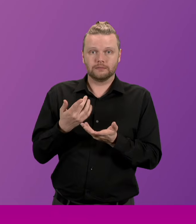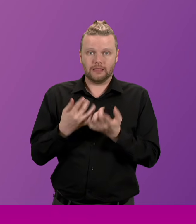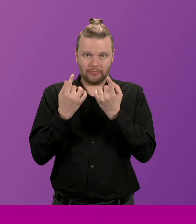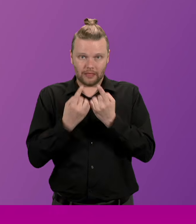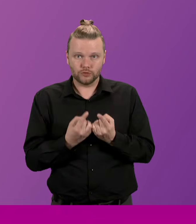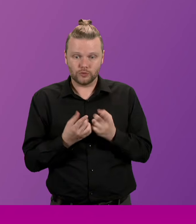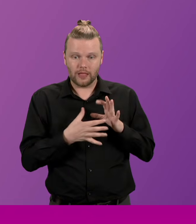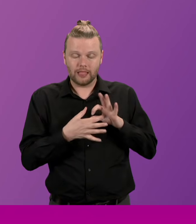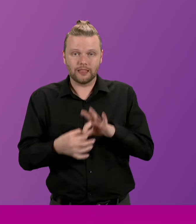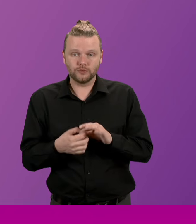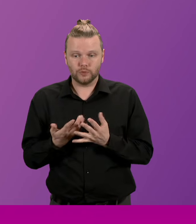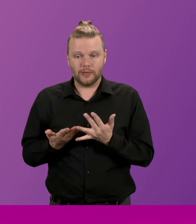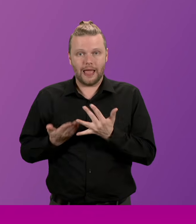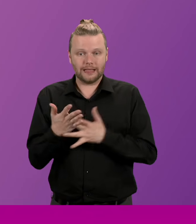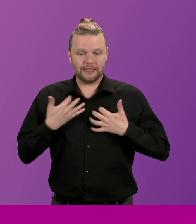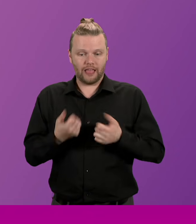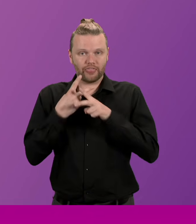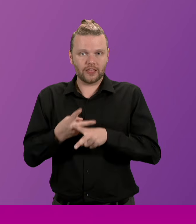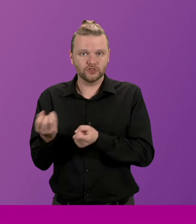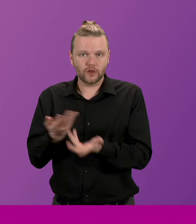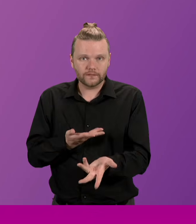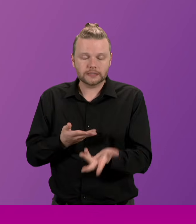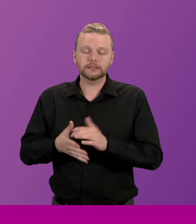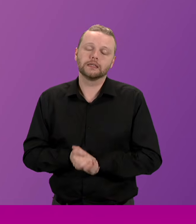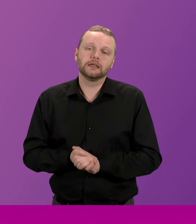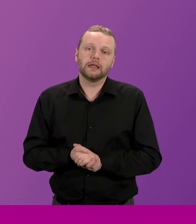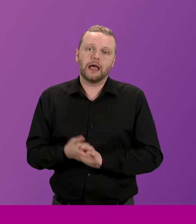connection with access to healthcare services. The Cabinet Secretary for Economy, Tourism and